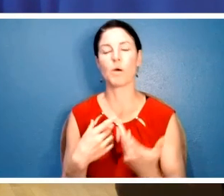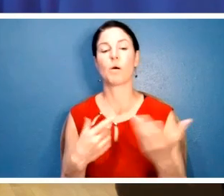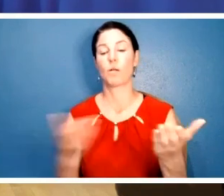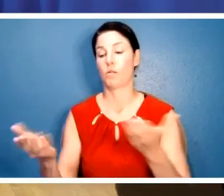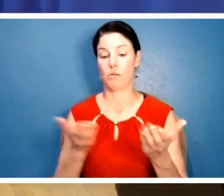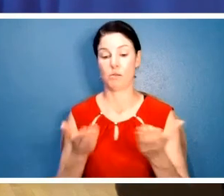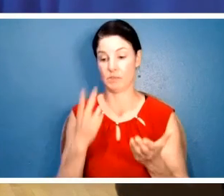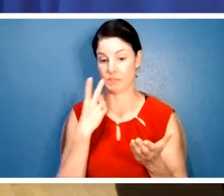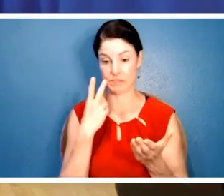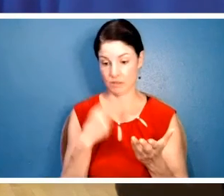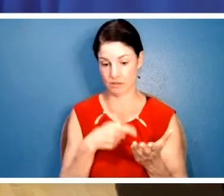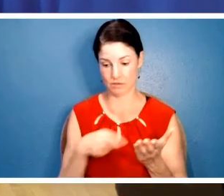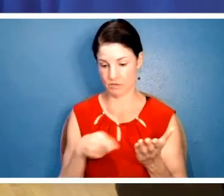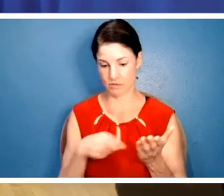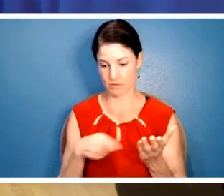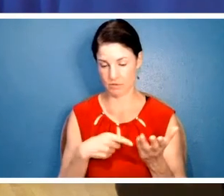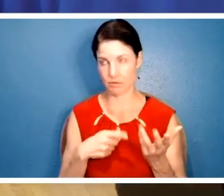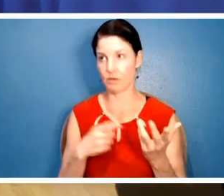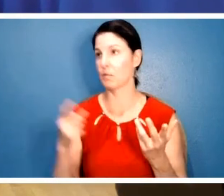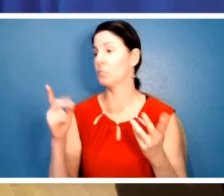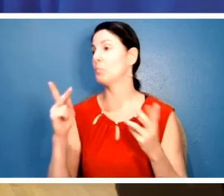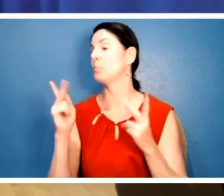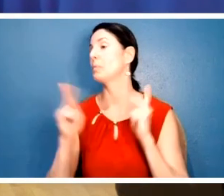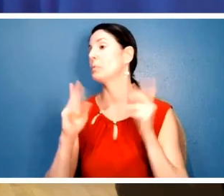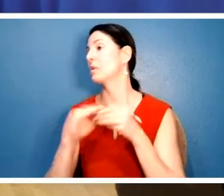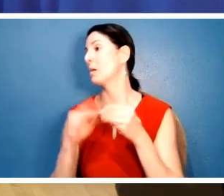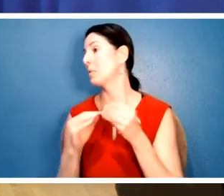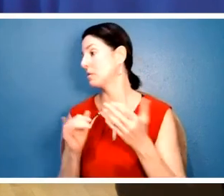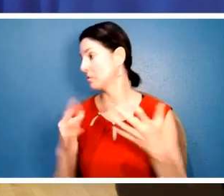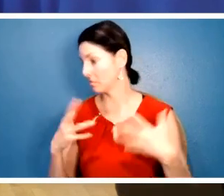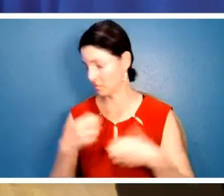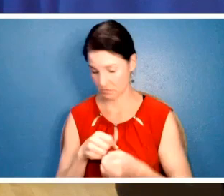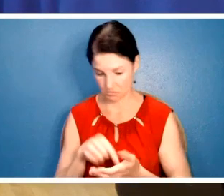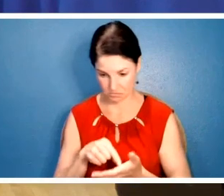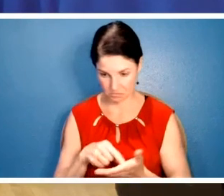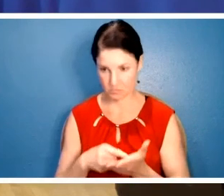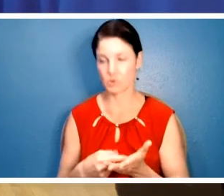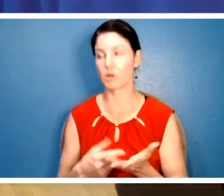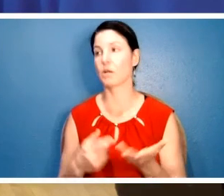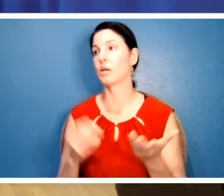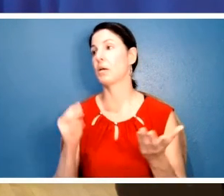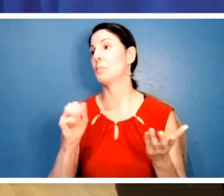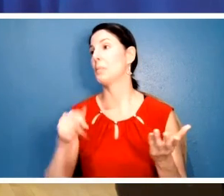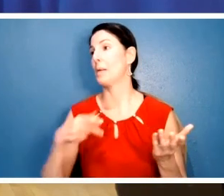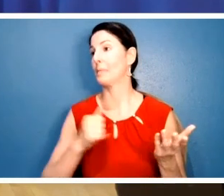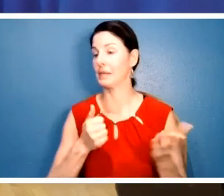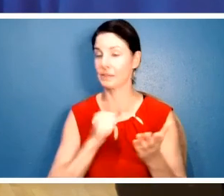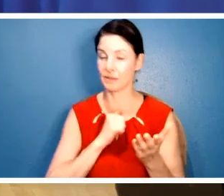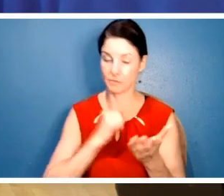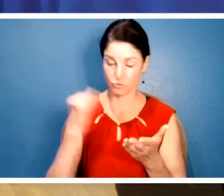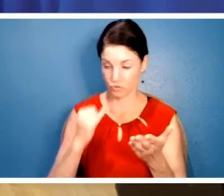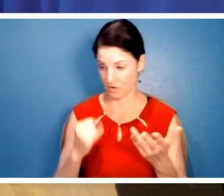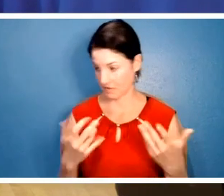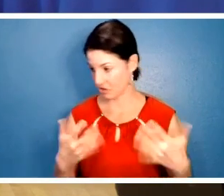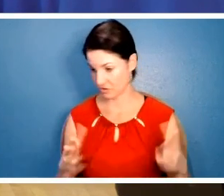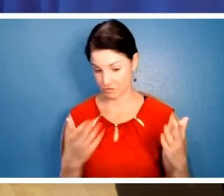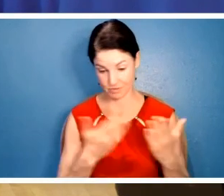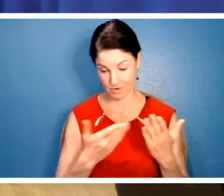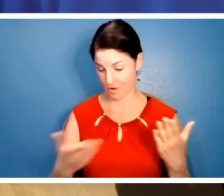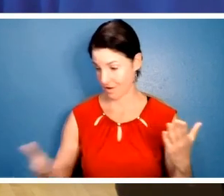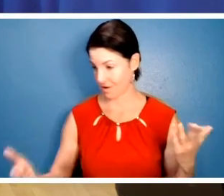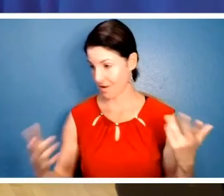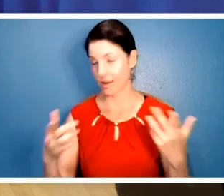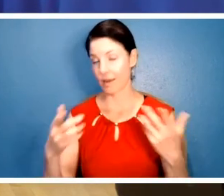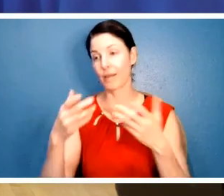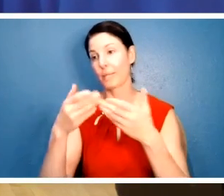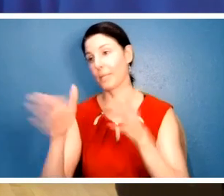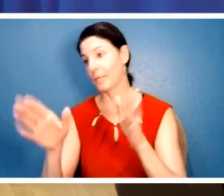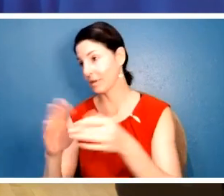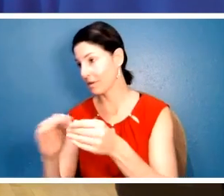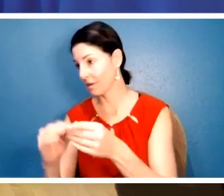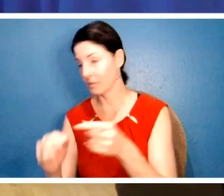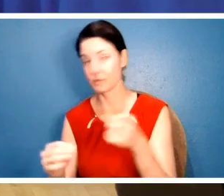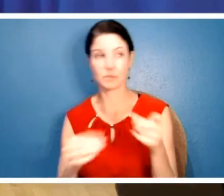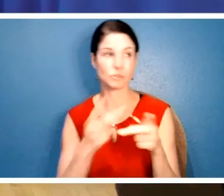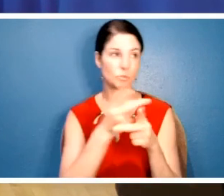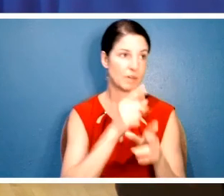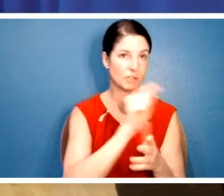SacGov: summarize for the board what folks are saying, come up with some proposed maps and then based on commentary from the public and from supervisors themselves.